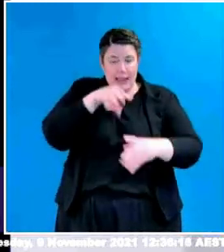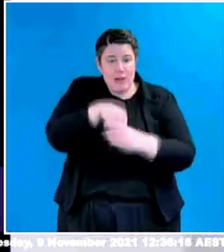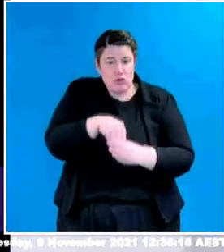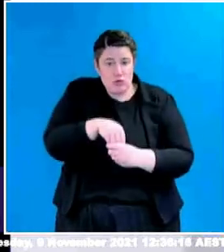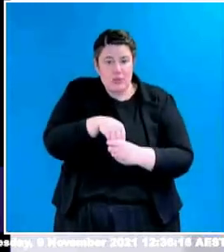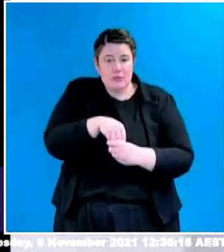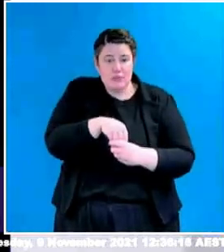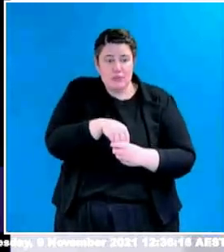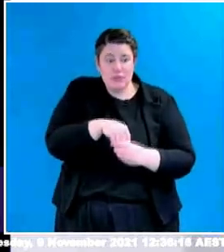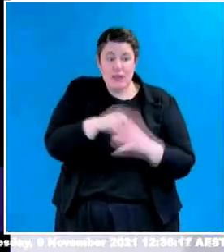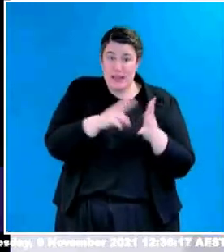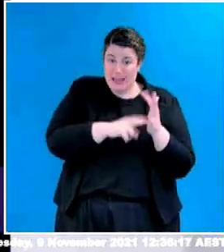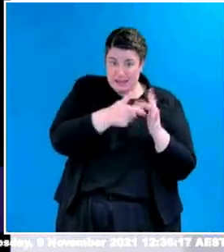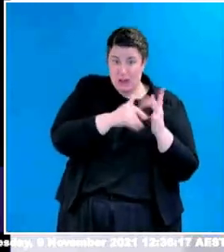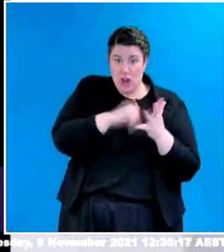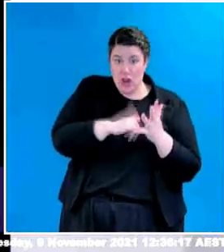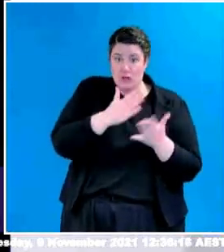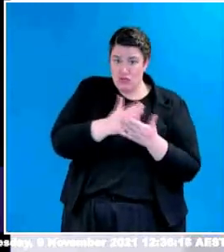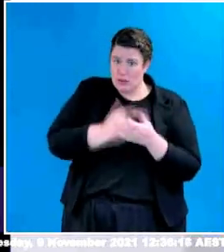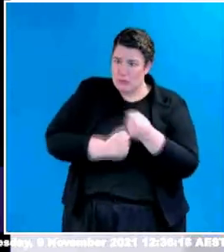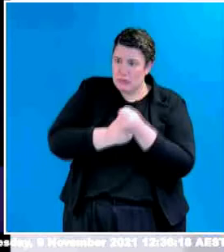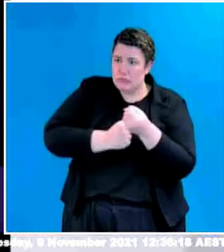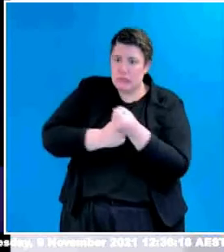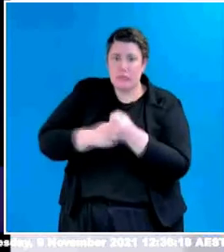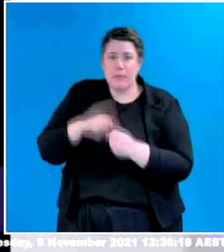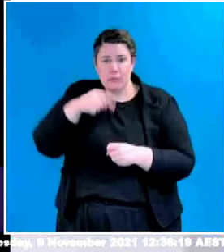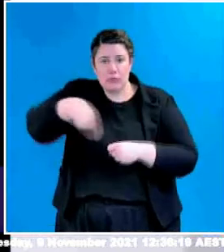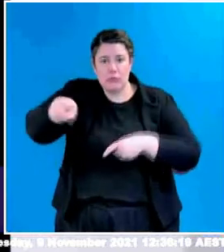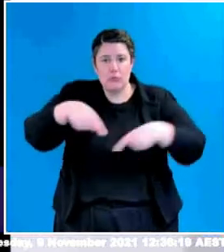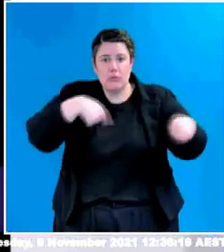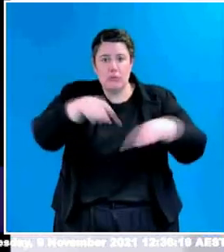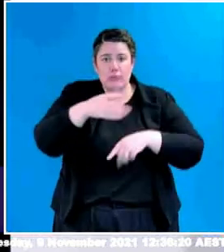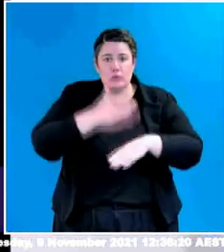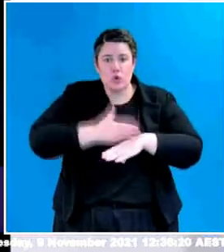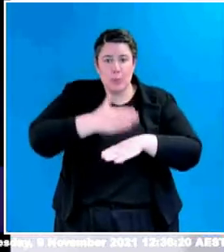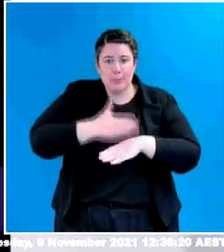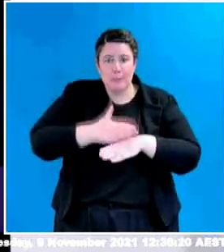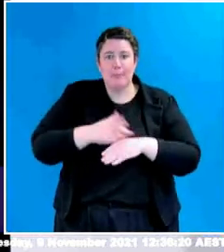the NDIS is also very fond of doing, but there is no attention being paid to